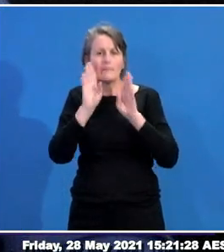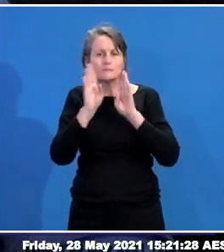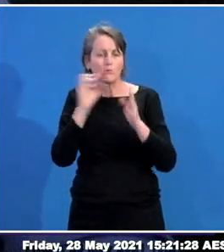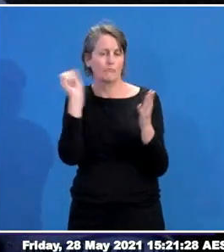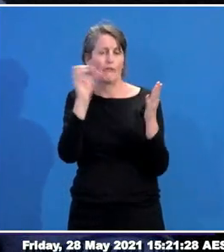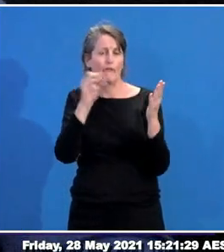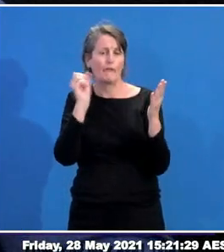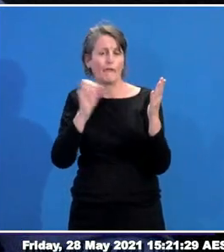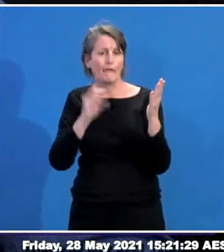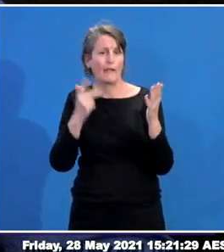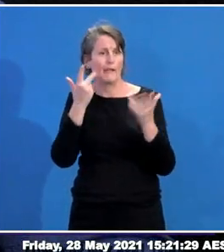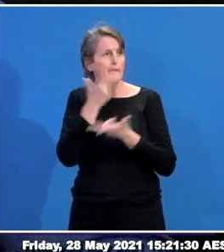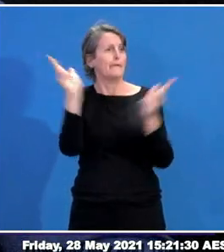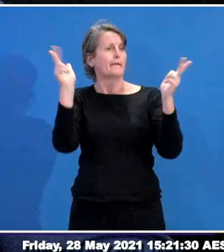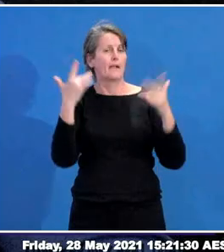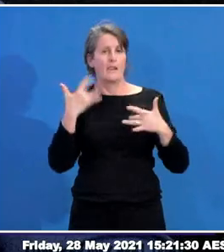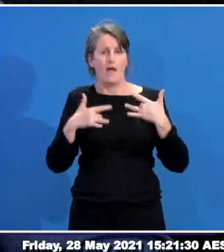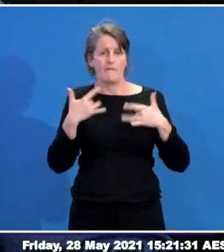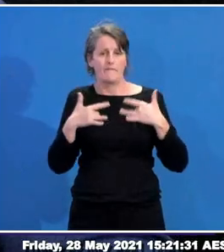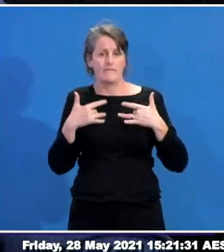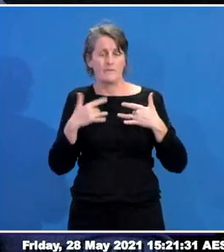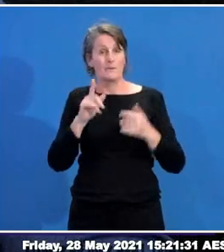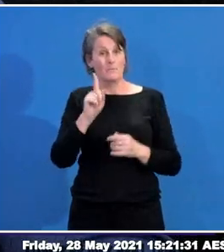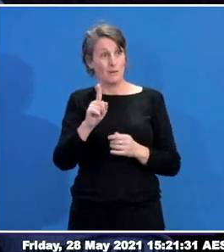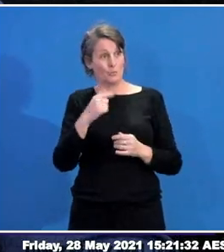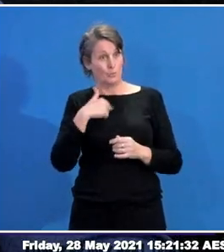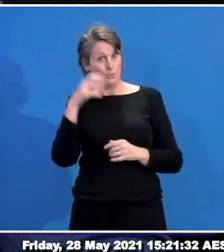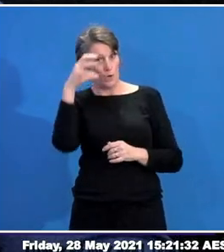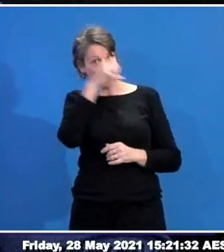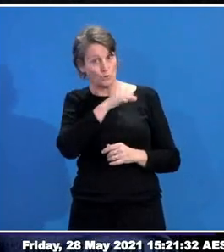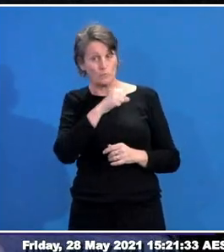I don't think we can assume that everybody who goes to work every